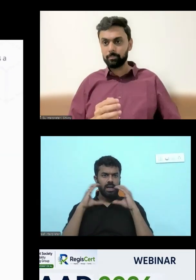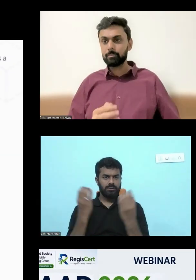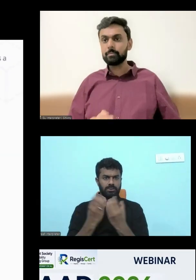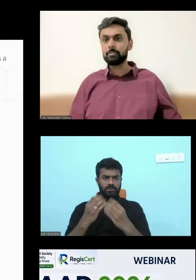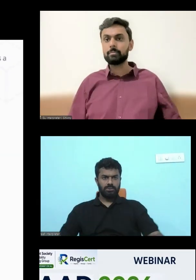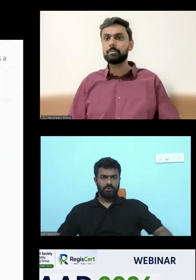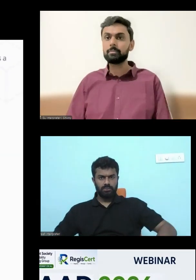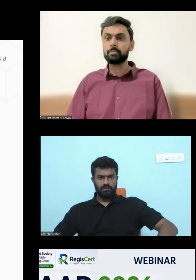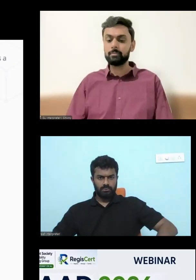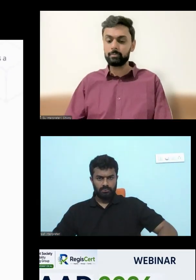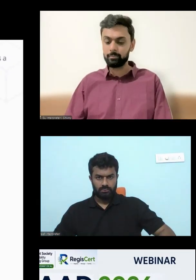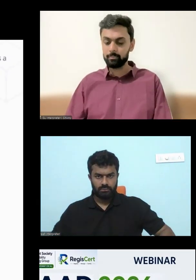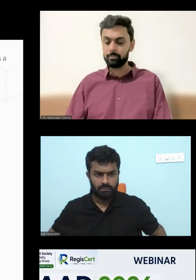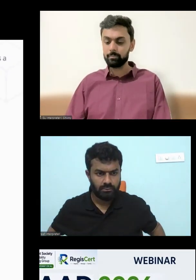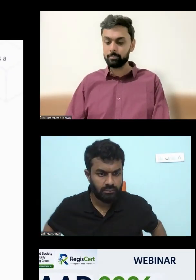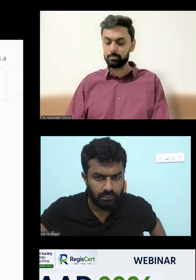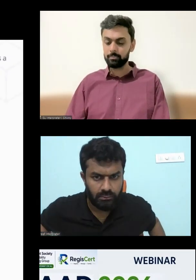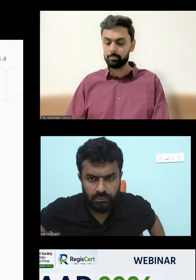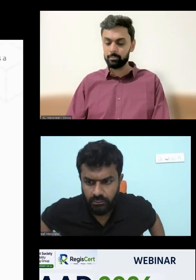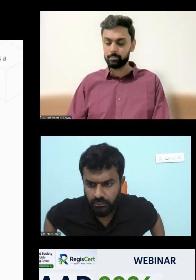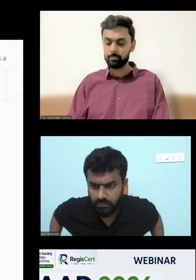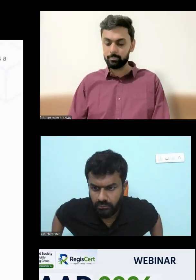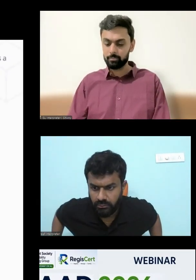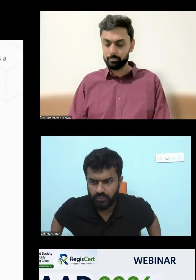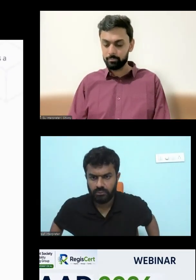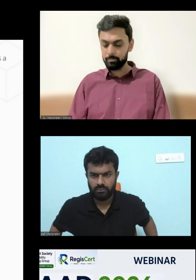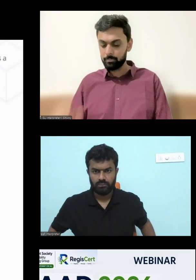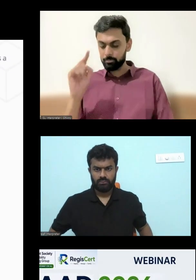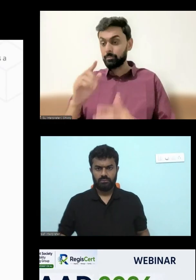So, there is a bridge from disability to the assistive technology.